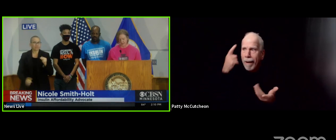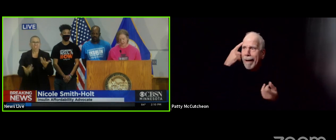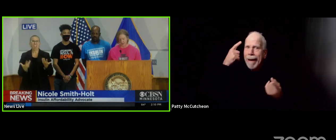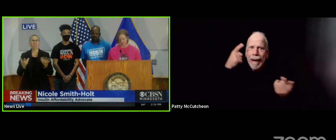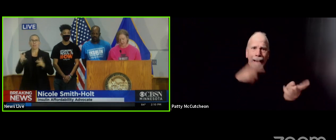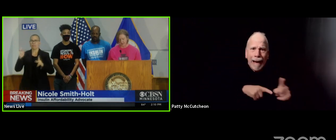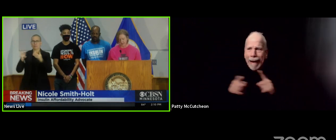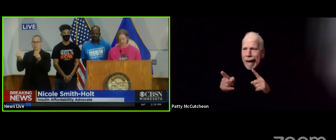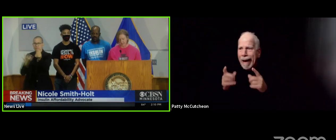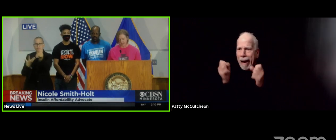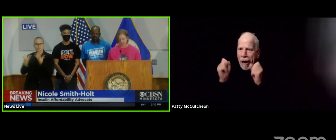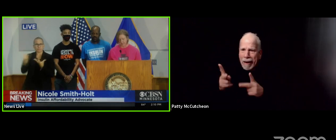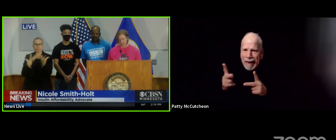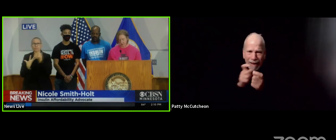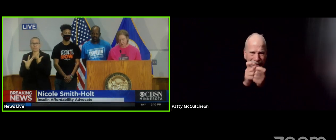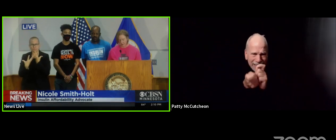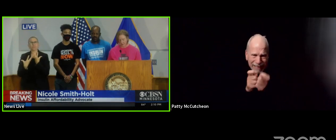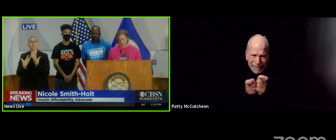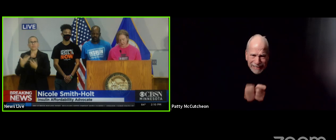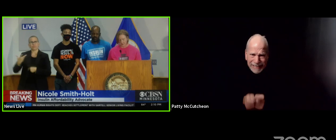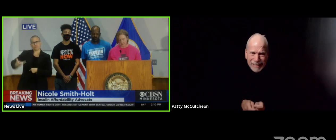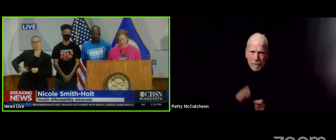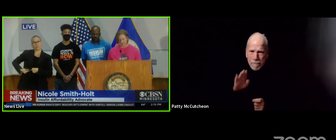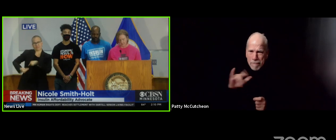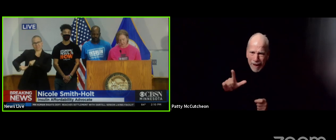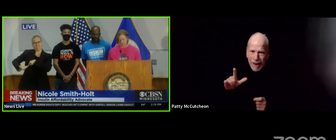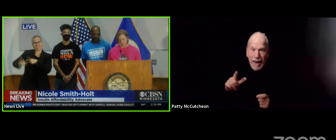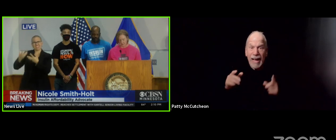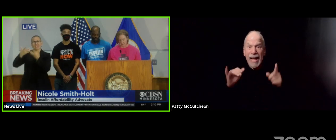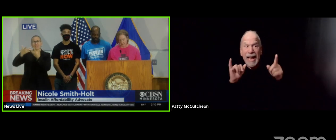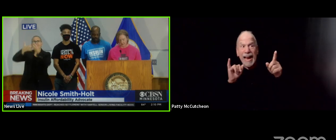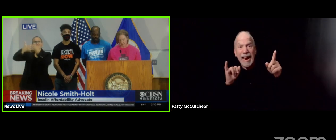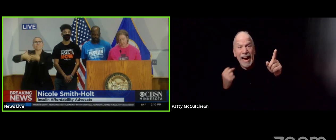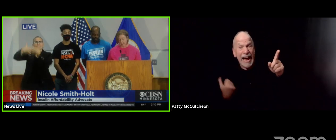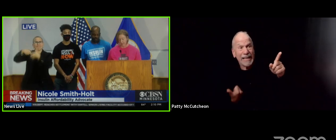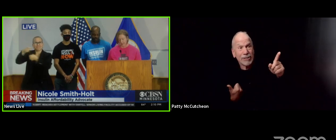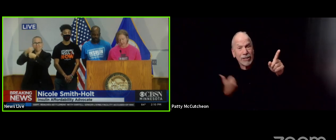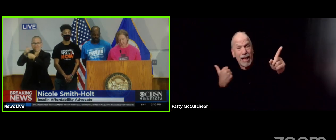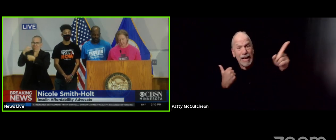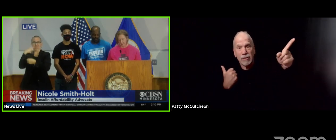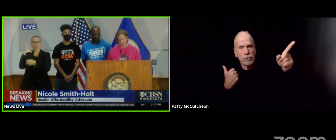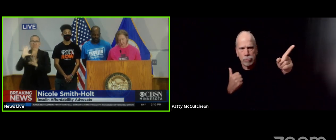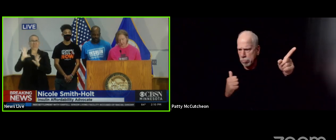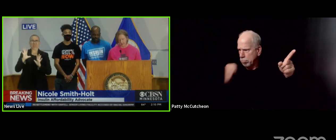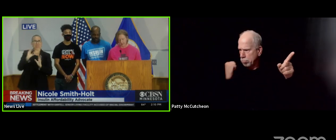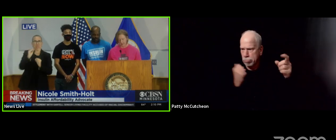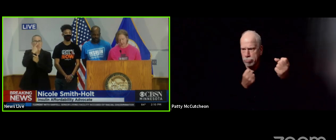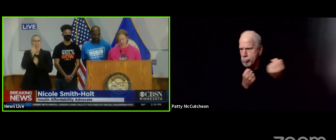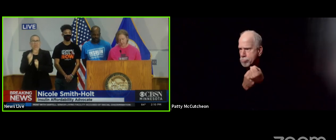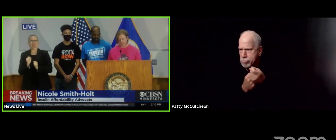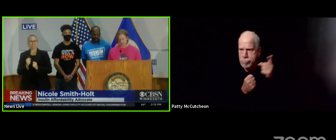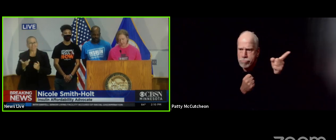CHALLENGE THE FINAL BILL. WE WERE TOLD THAT THE SENATE BILL AUTHORS BY THE SENATE BILL AUTHORS THAT THE INSULIN COMPANIES WOULD